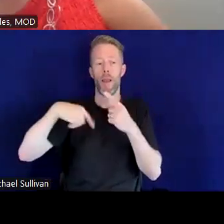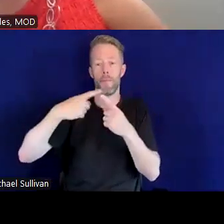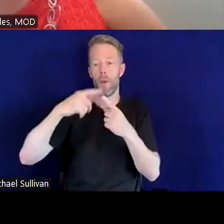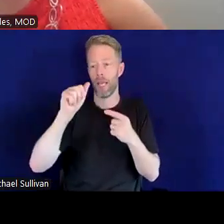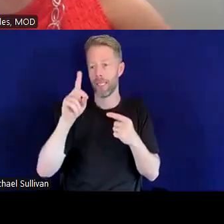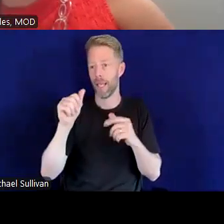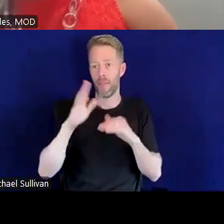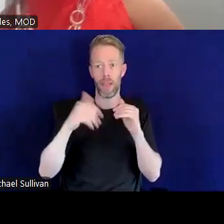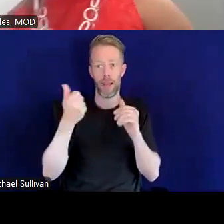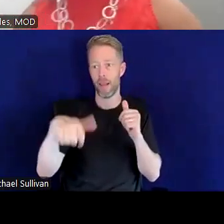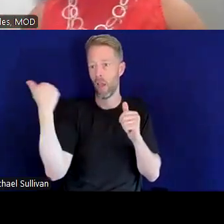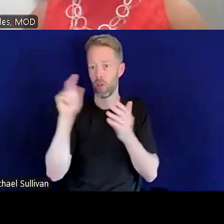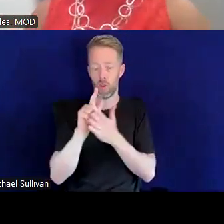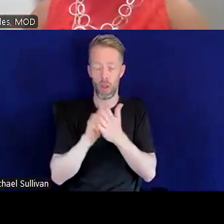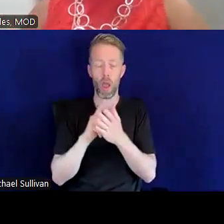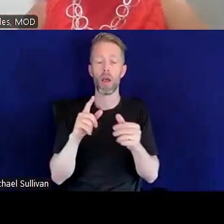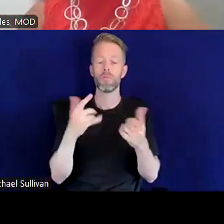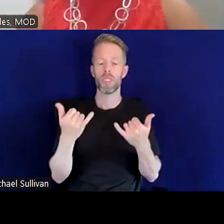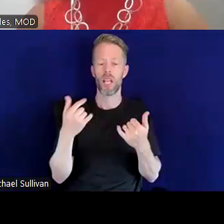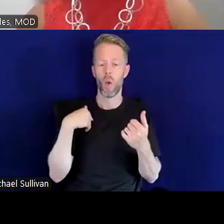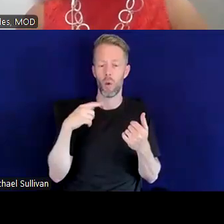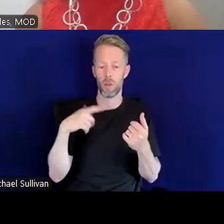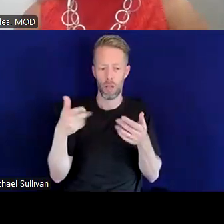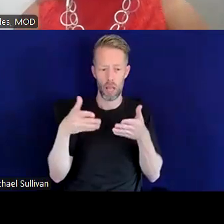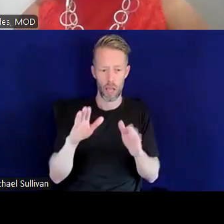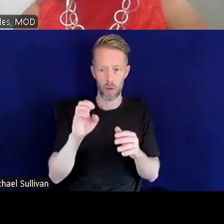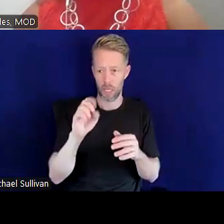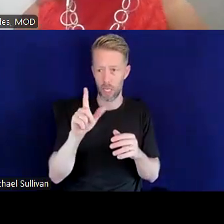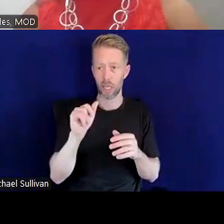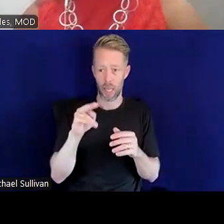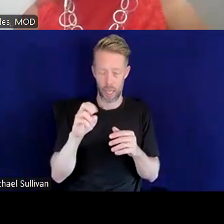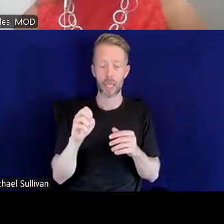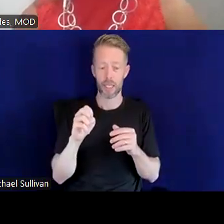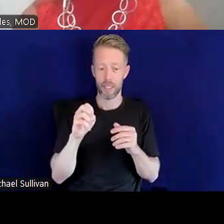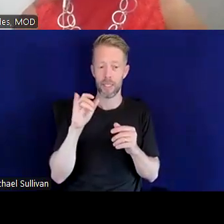any other law. I'll pass it on to Elaine, if we're staying in